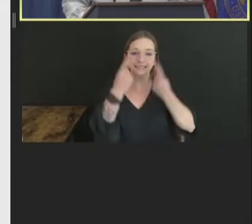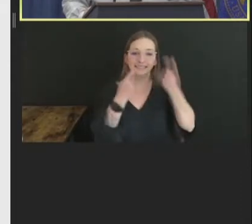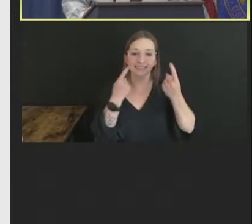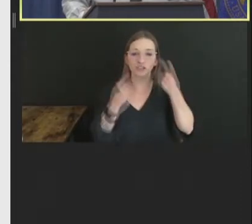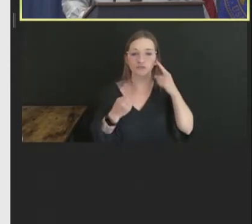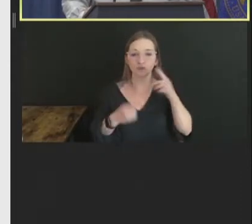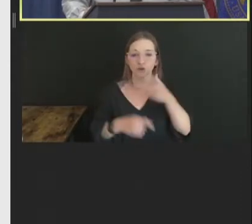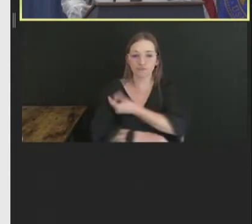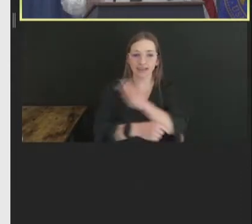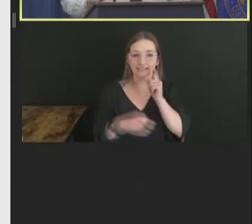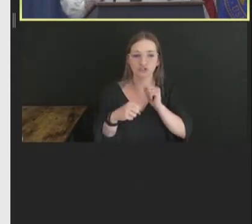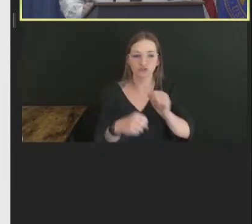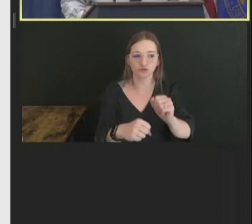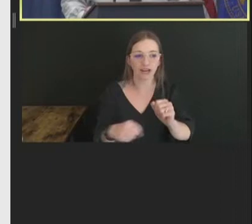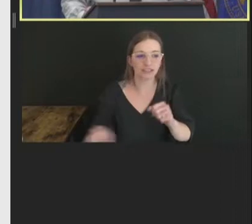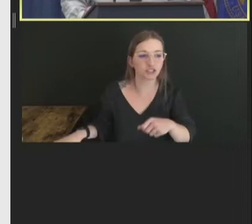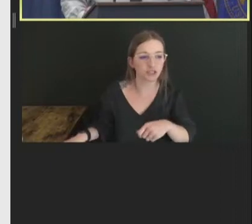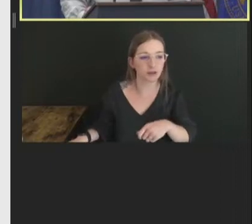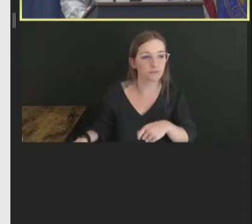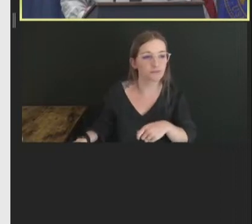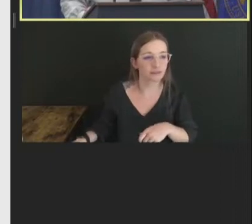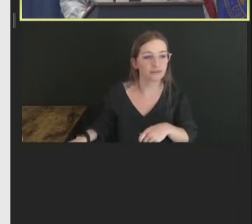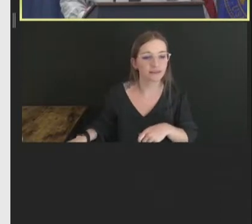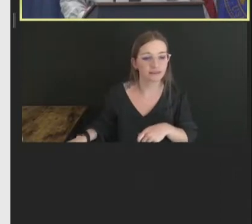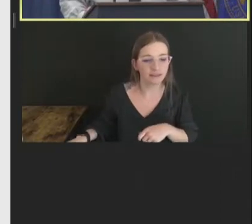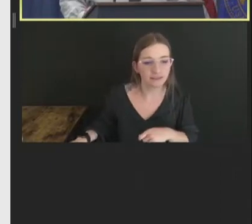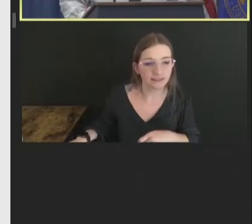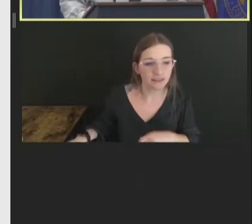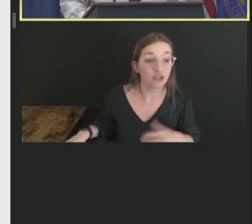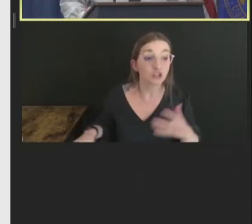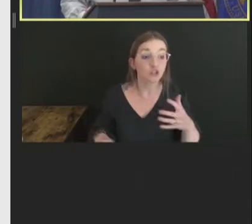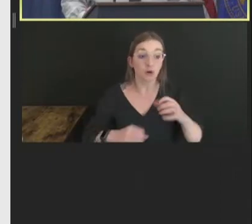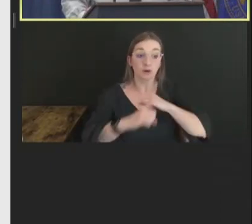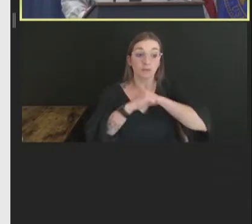And that sort of moves to that next point, which is protection from infection as well as severe